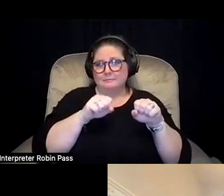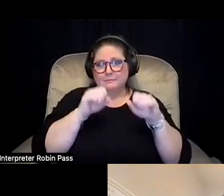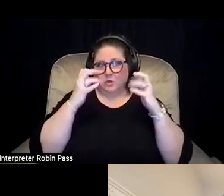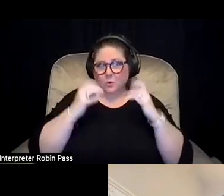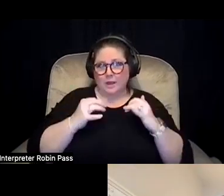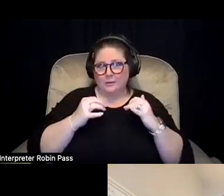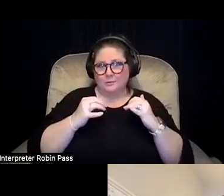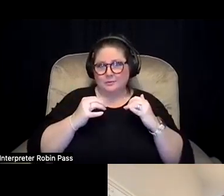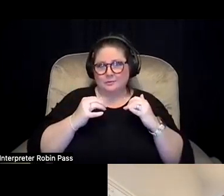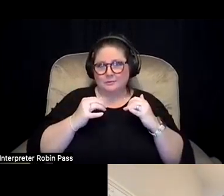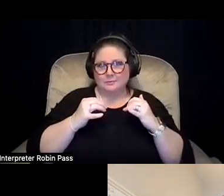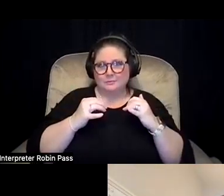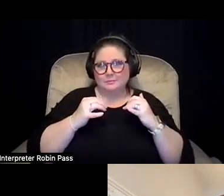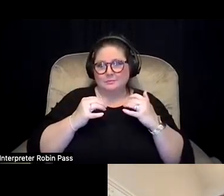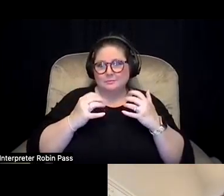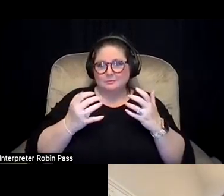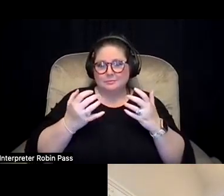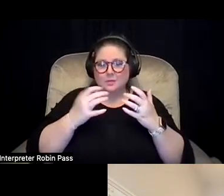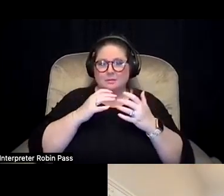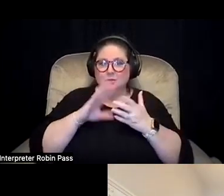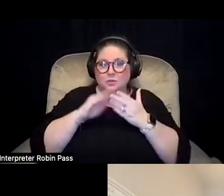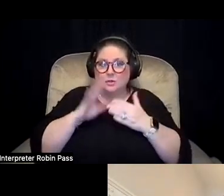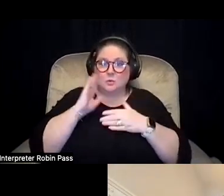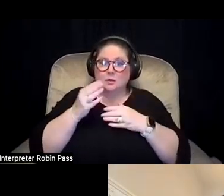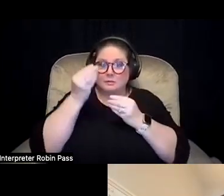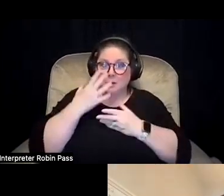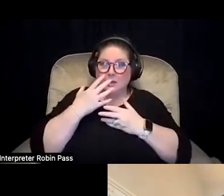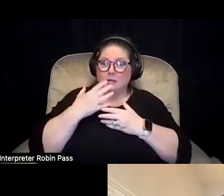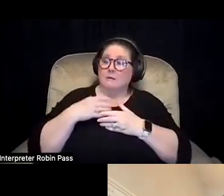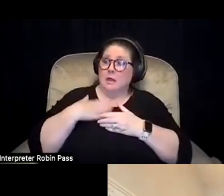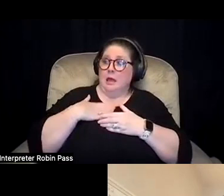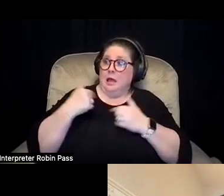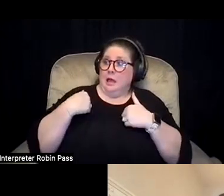tell me while we're in the middle of our unit that hey i asked my mom if we could just drive down in